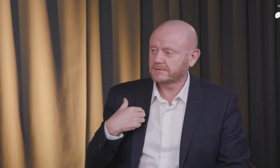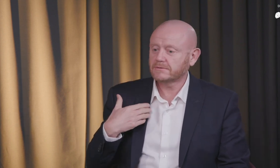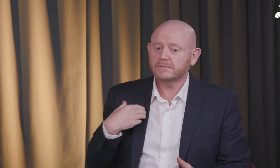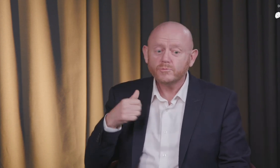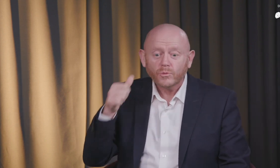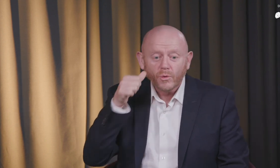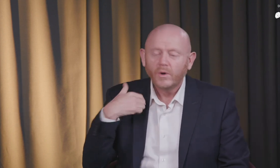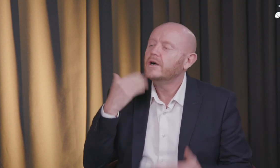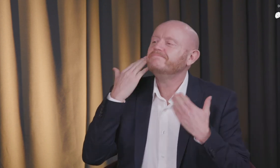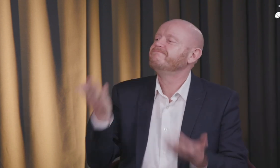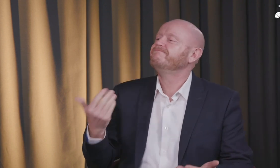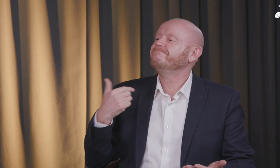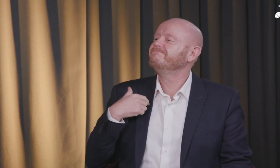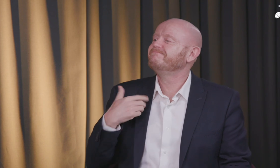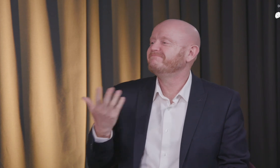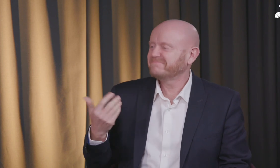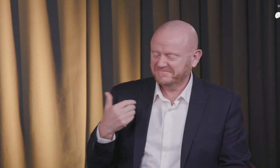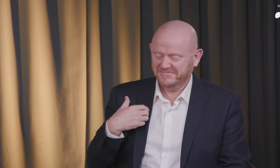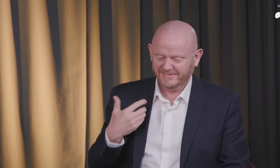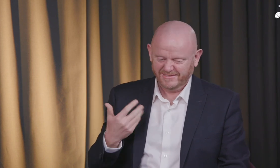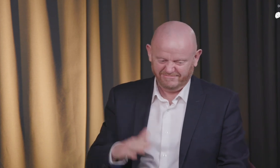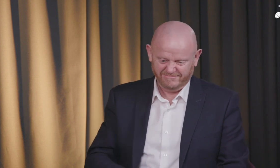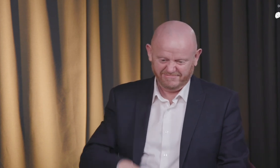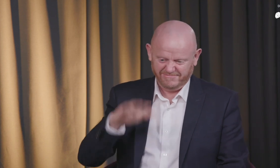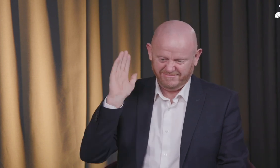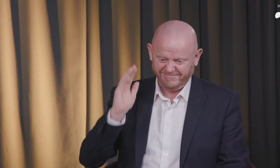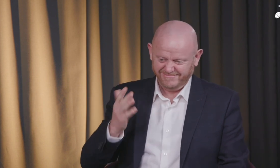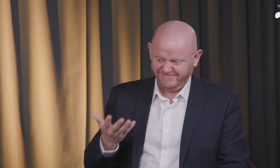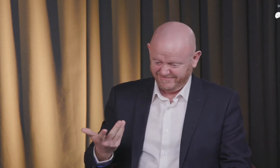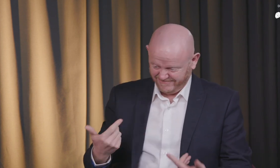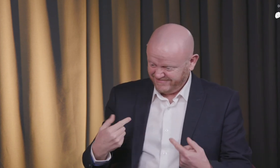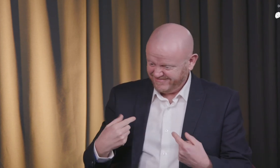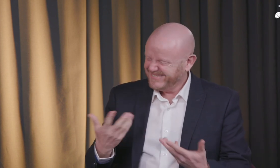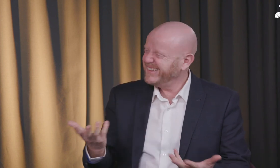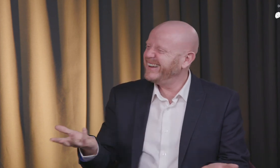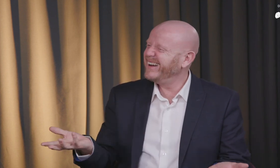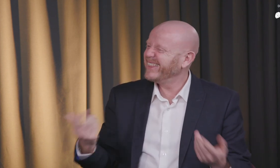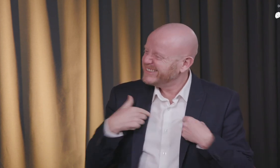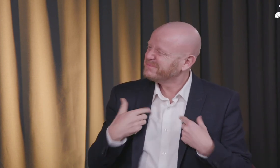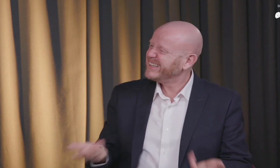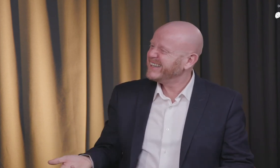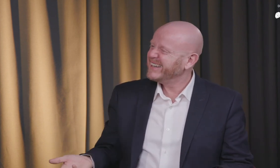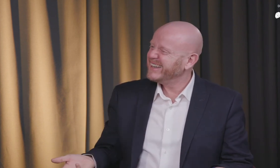I don’t know, I grew up and well, that’s me!